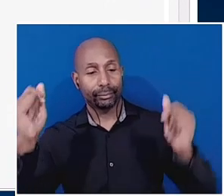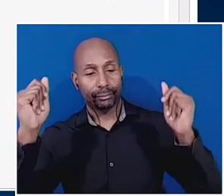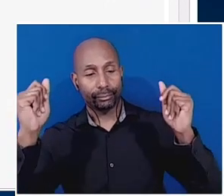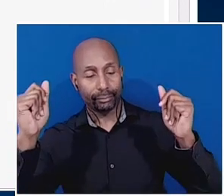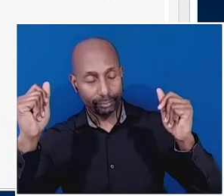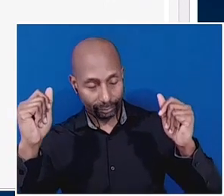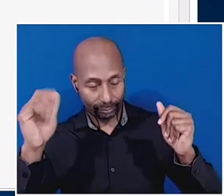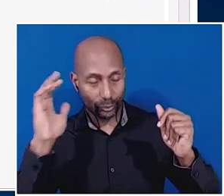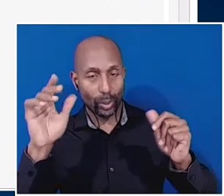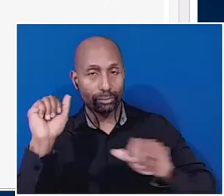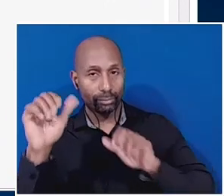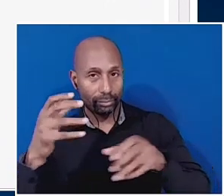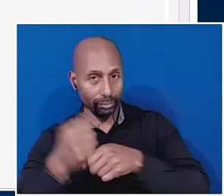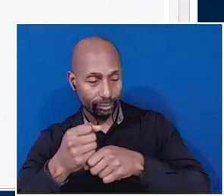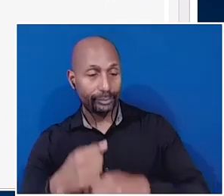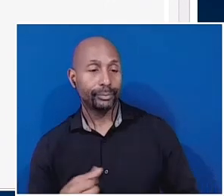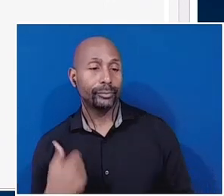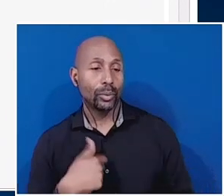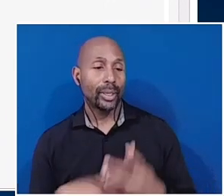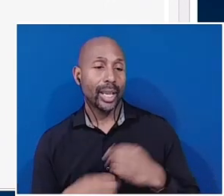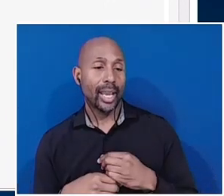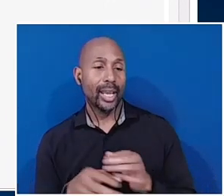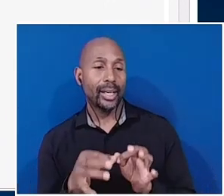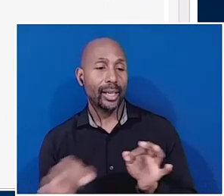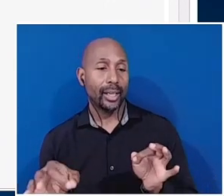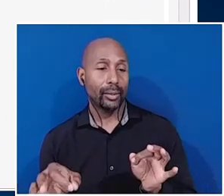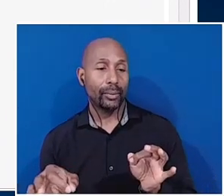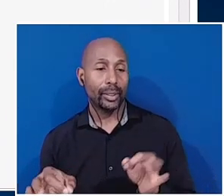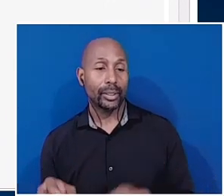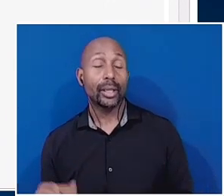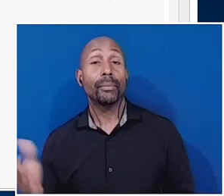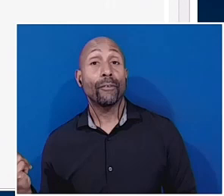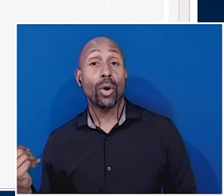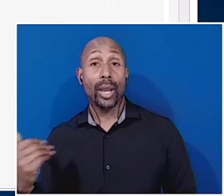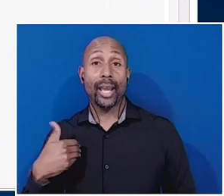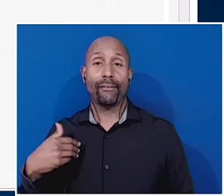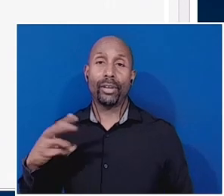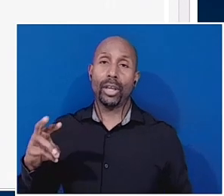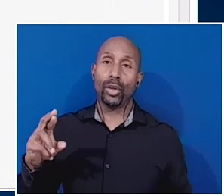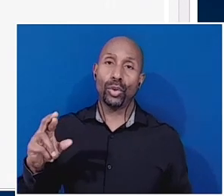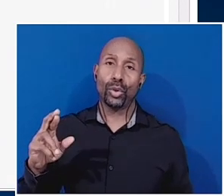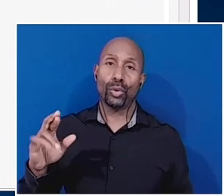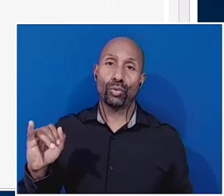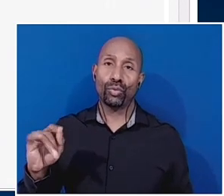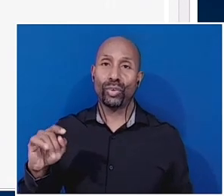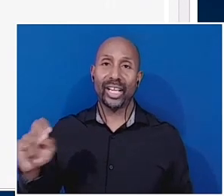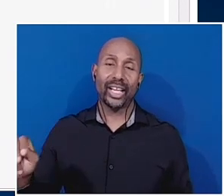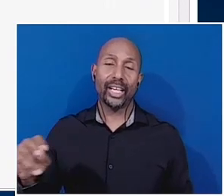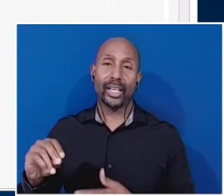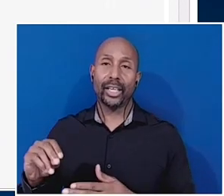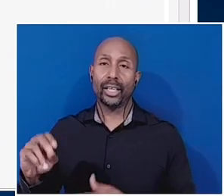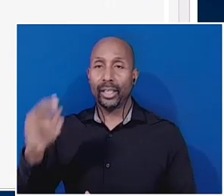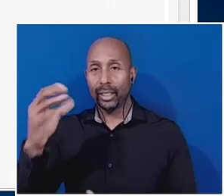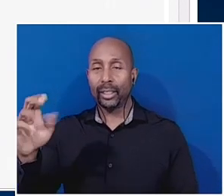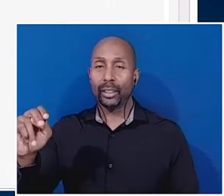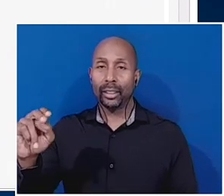We added the language instead of written notice under 602.26(b), of course, we added the decision letters.